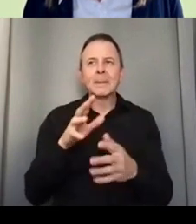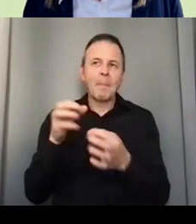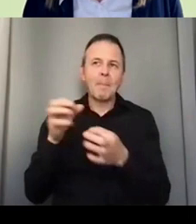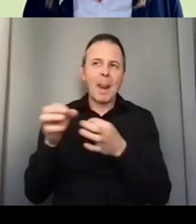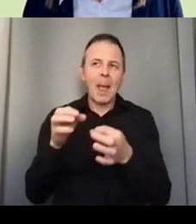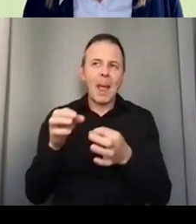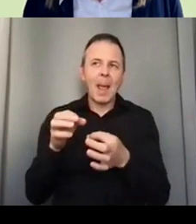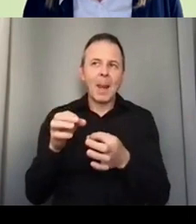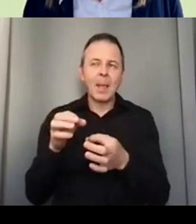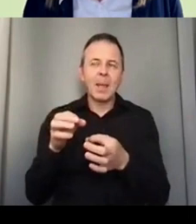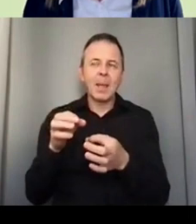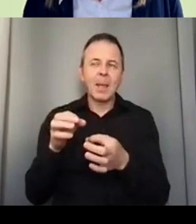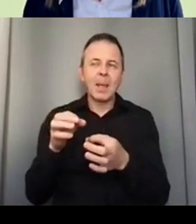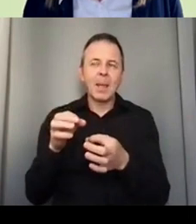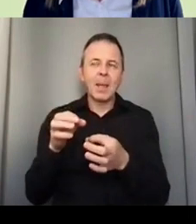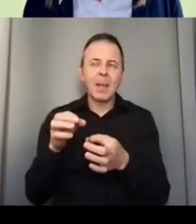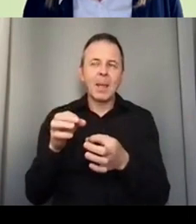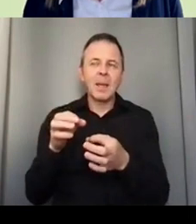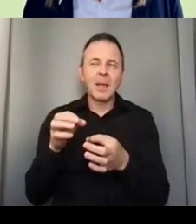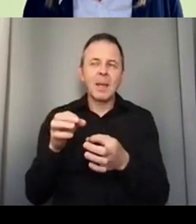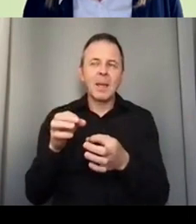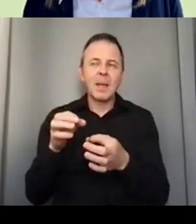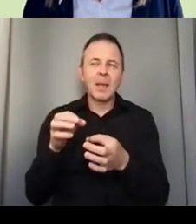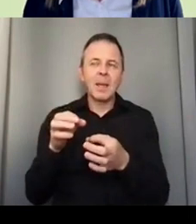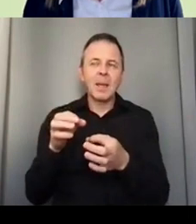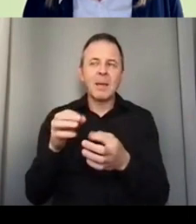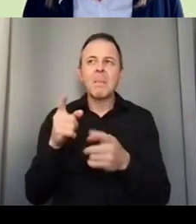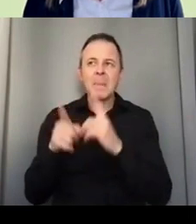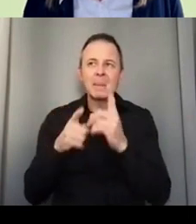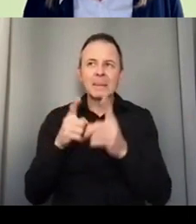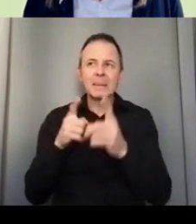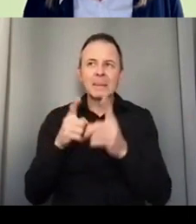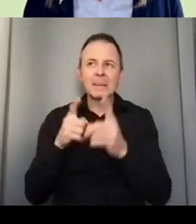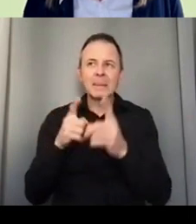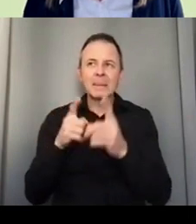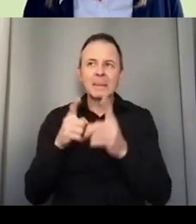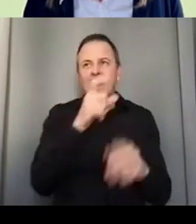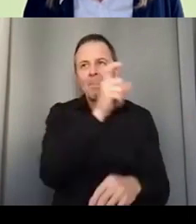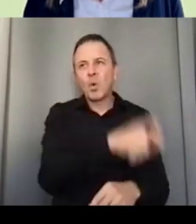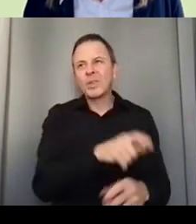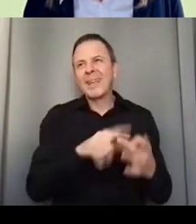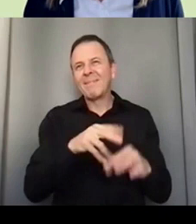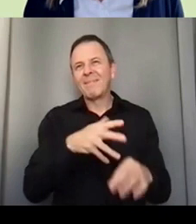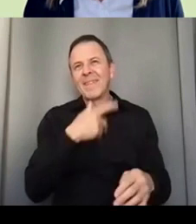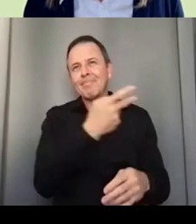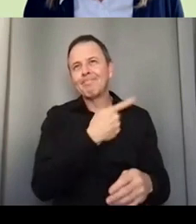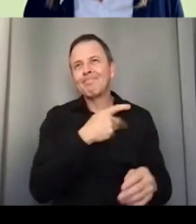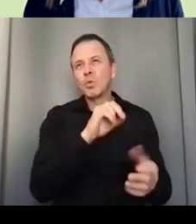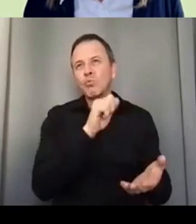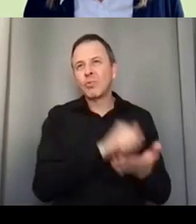ear request another LAC if it is working for you anytime